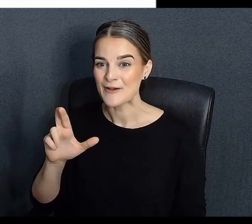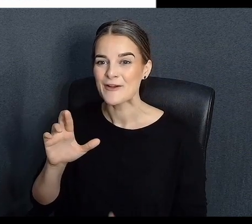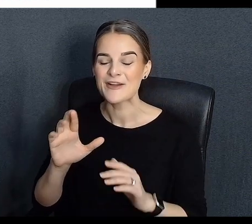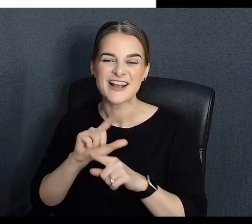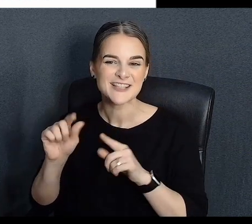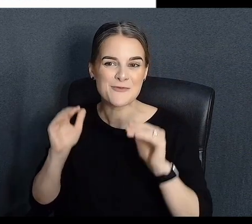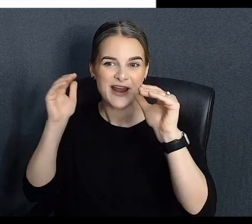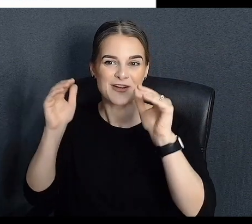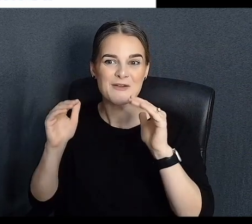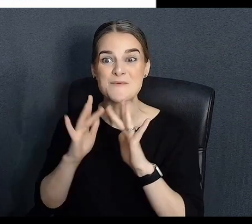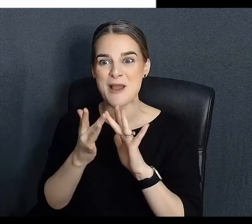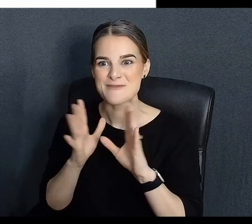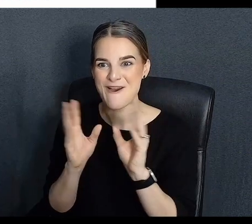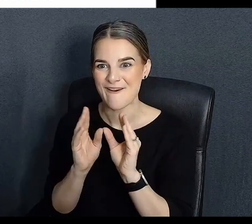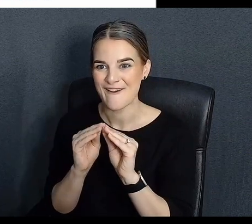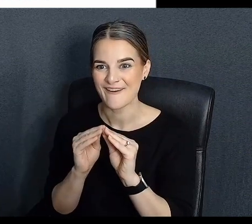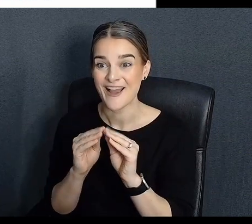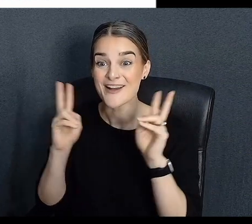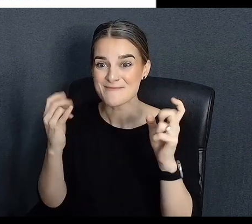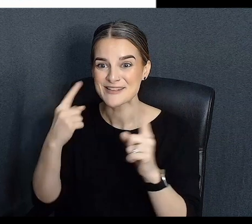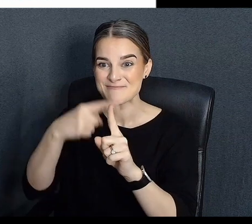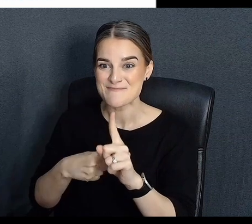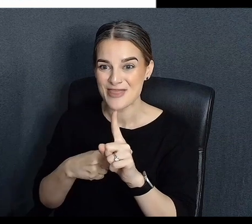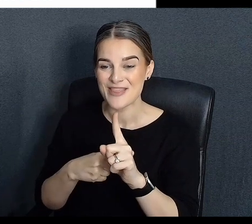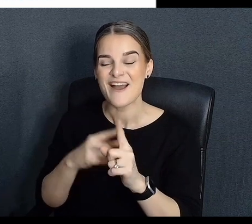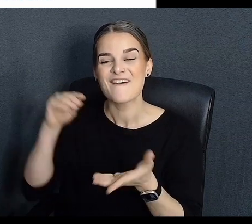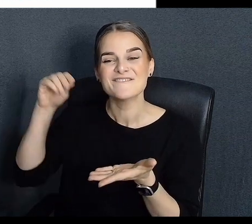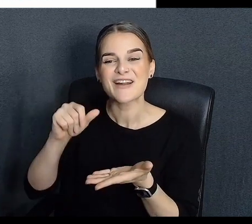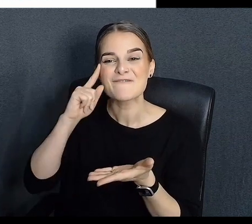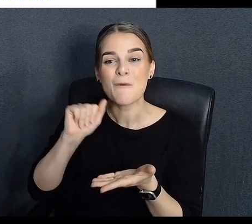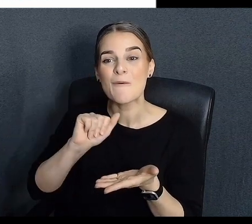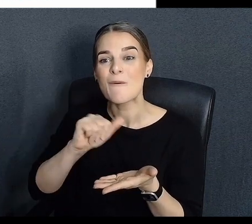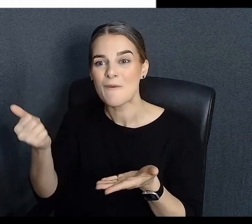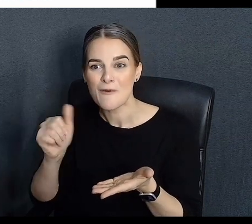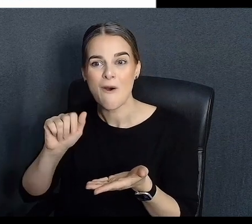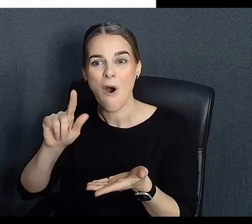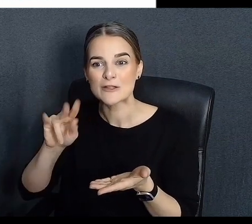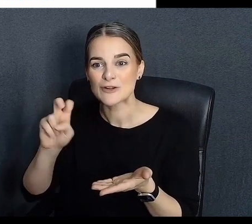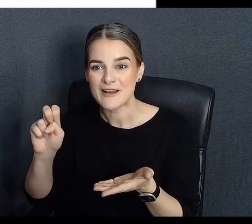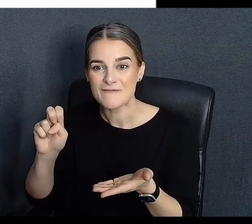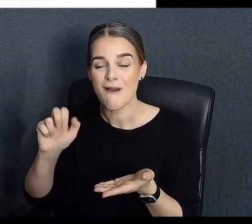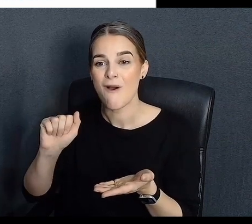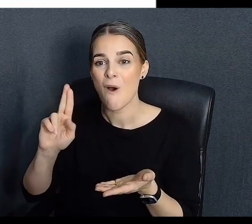Our topic this month is funding for alternative and augmentative communication, or AAC devices.